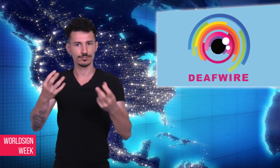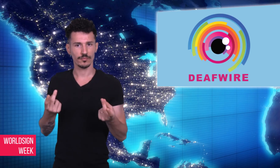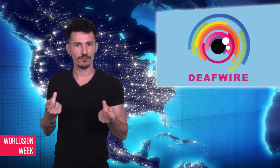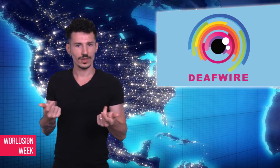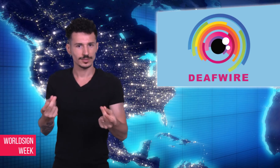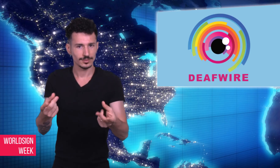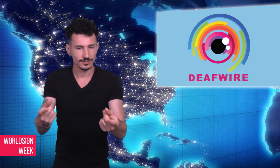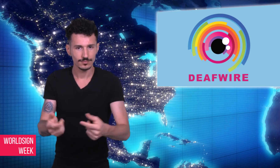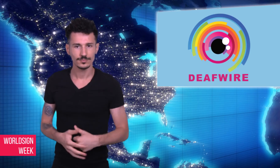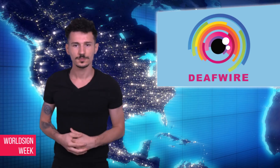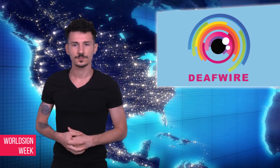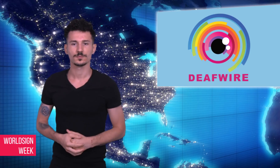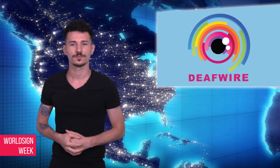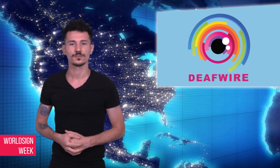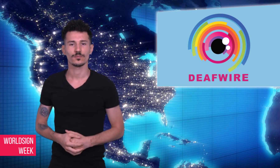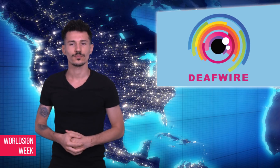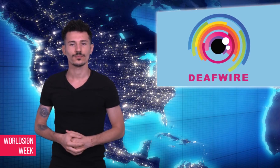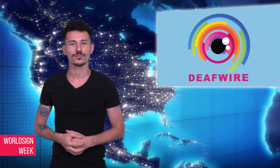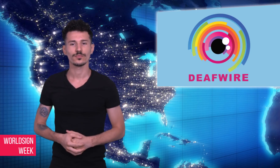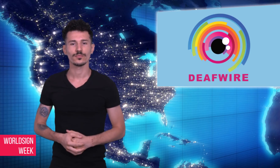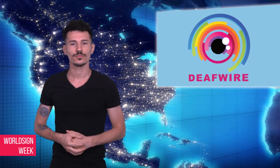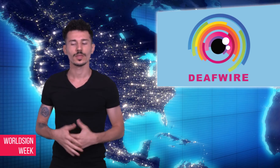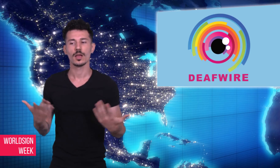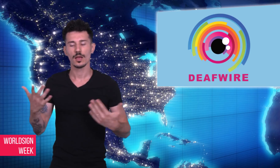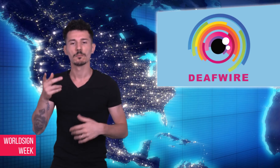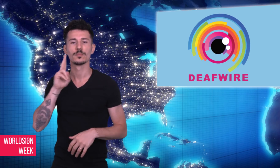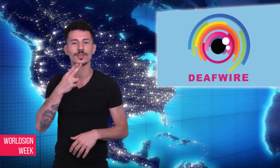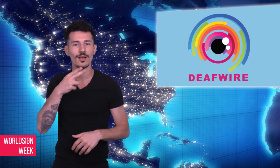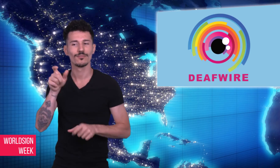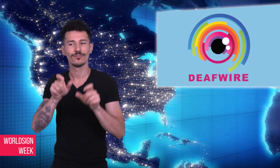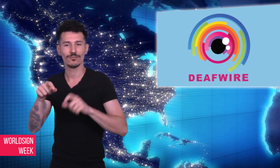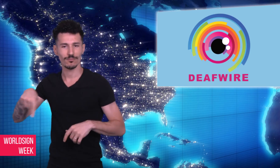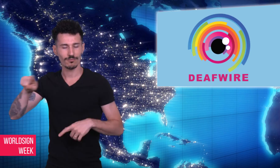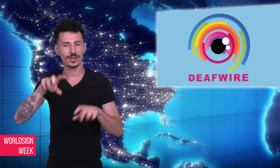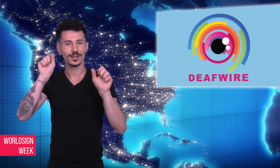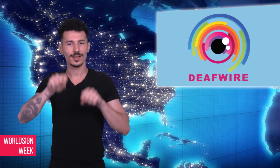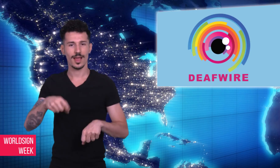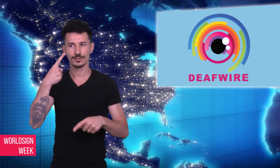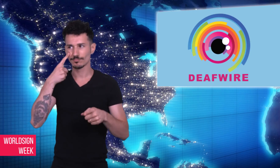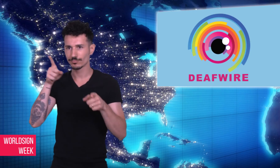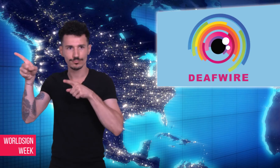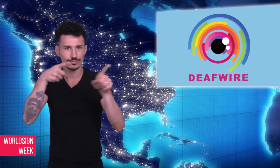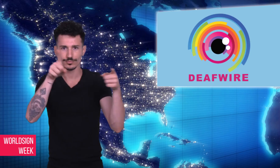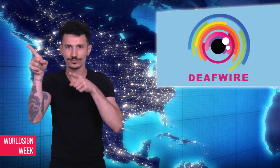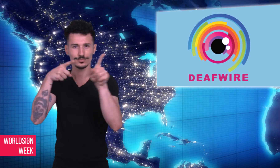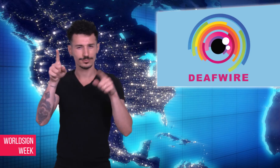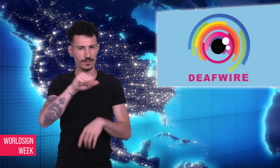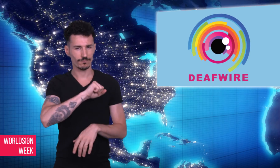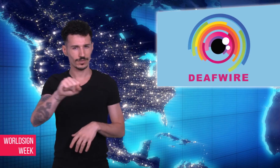perceptive of visual cues and respond more quickly to decision-making